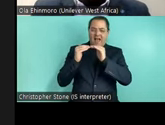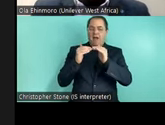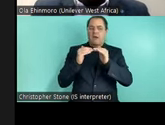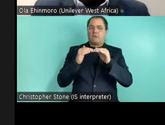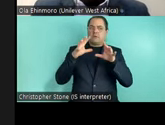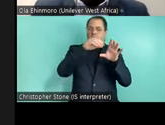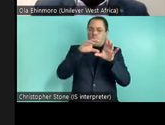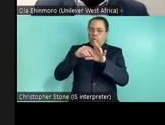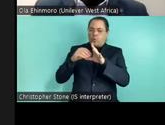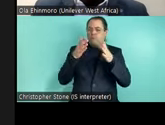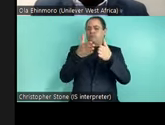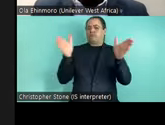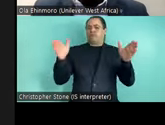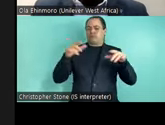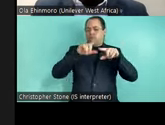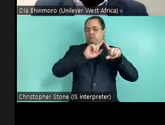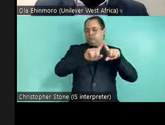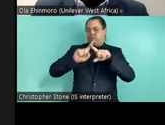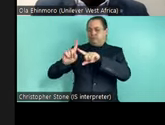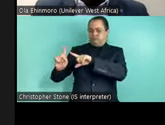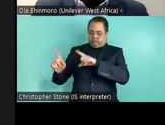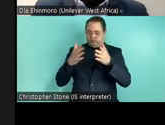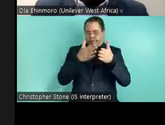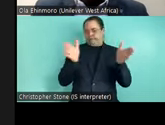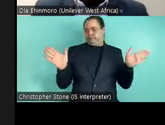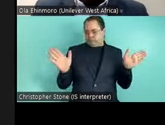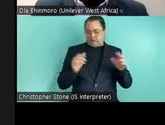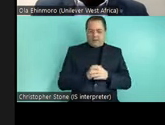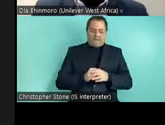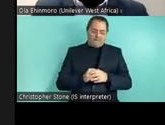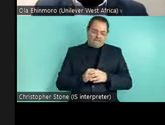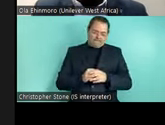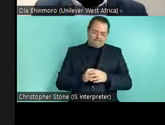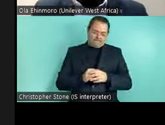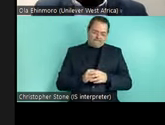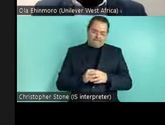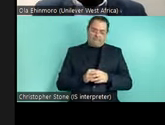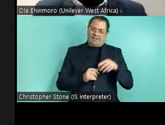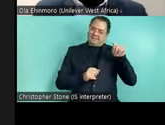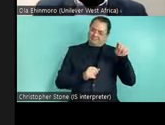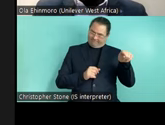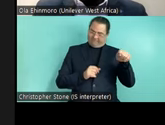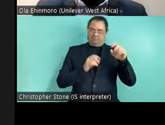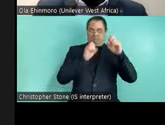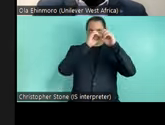15:02:15 So you would see in terms of how this now connect with what you want, you know,